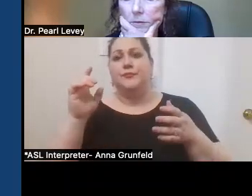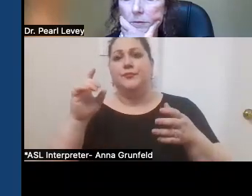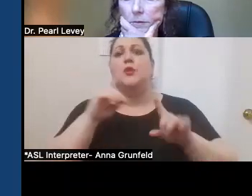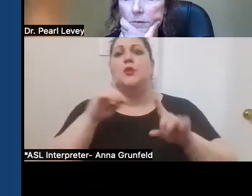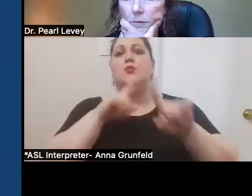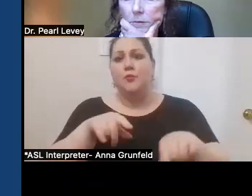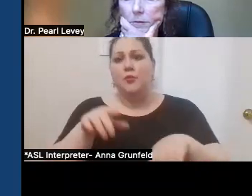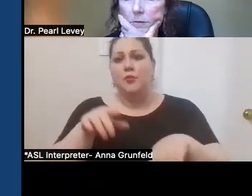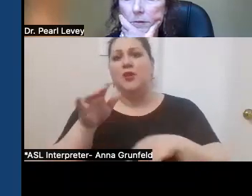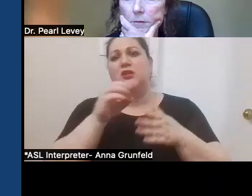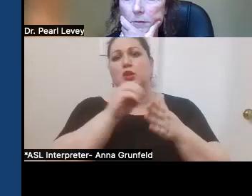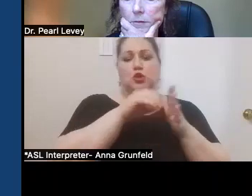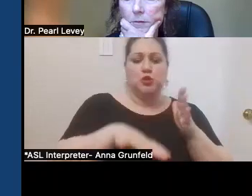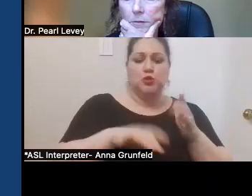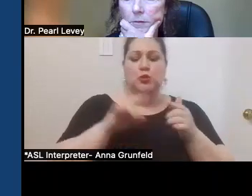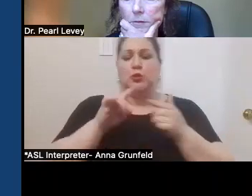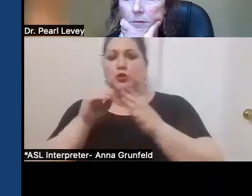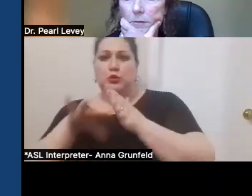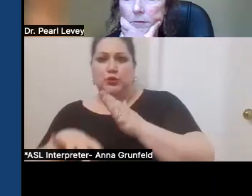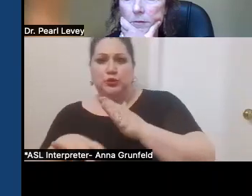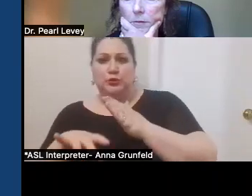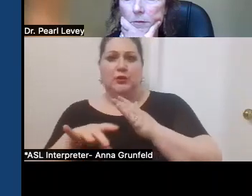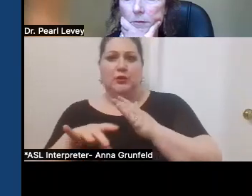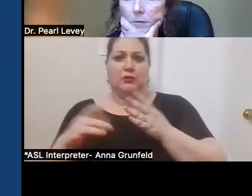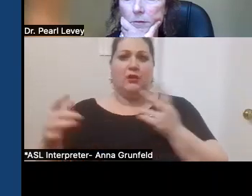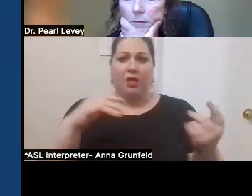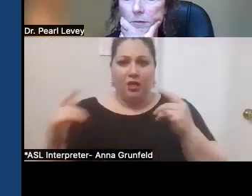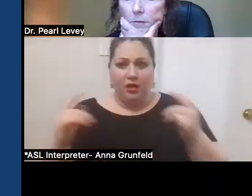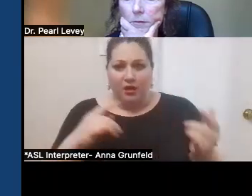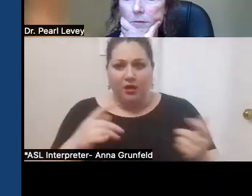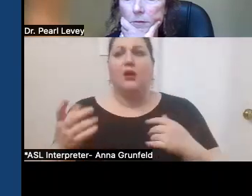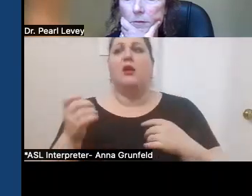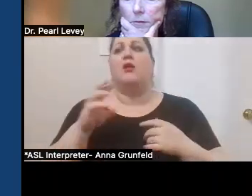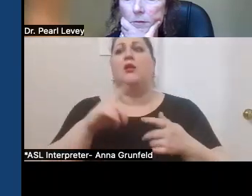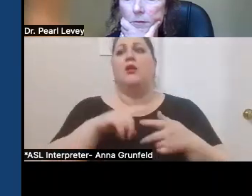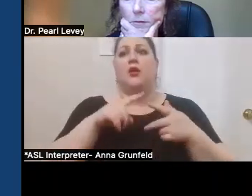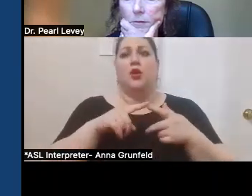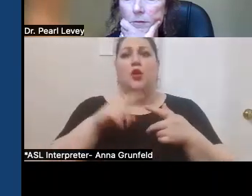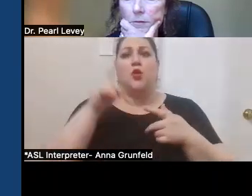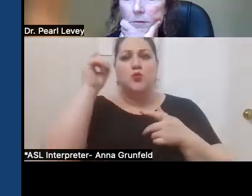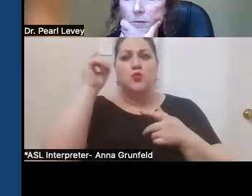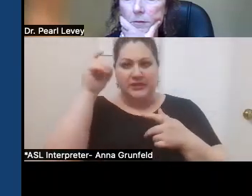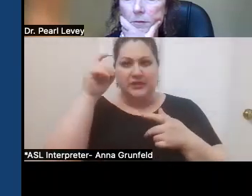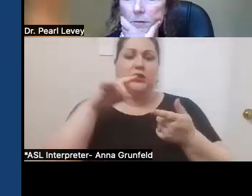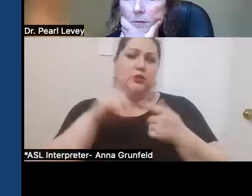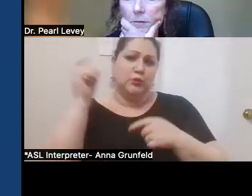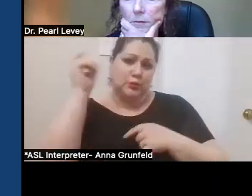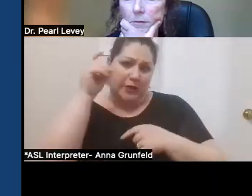And it's, it's a big, it's a concern.